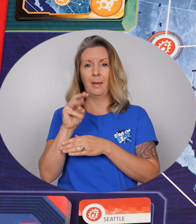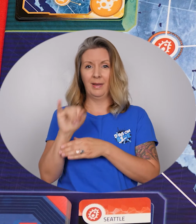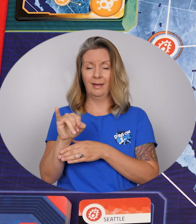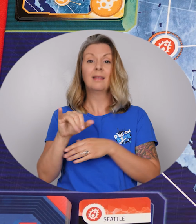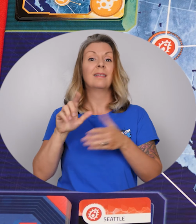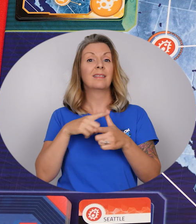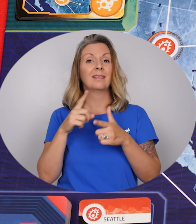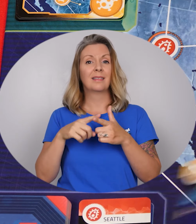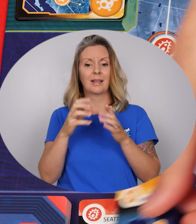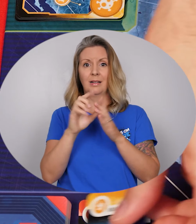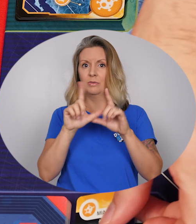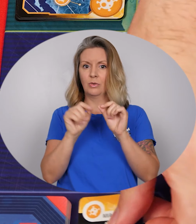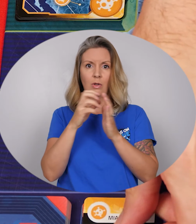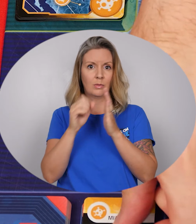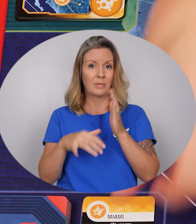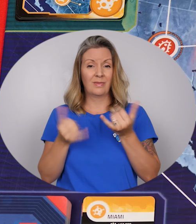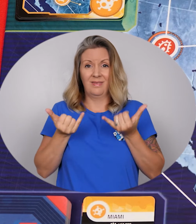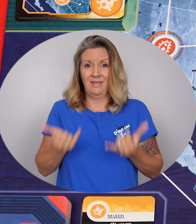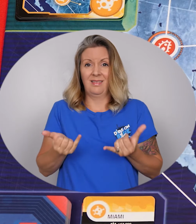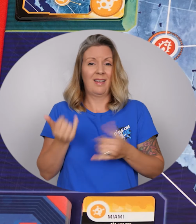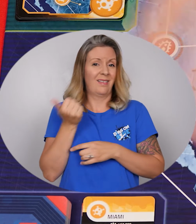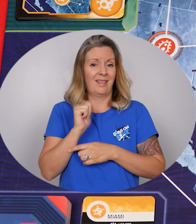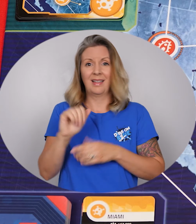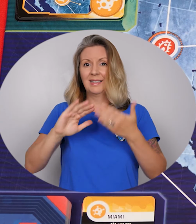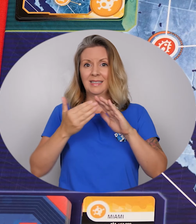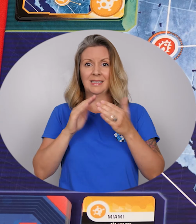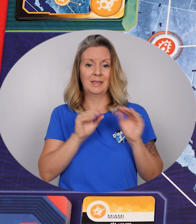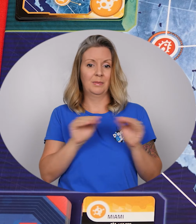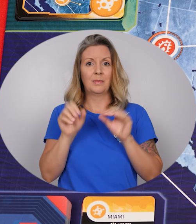They could then discard this Miami card and now they can go anywhere they want. Maybe